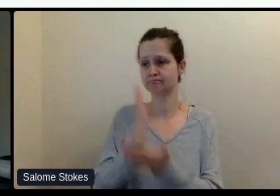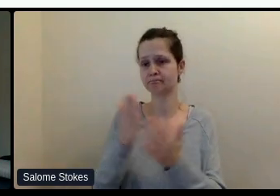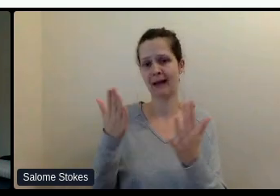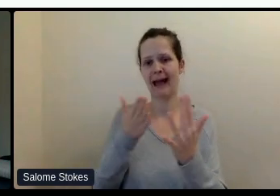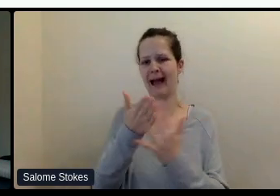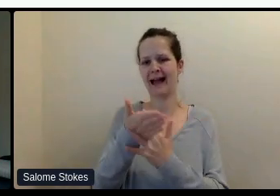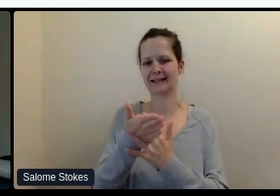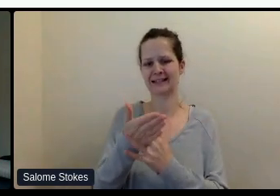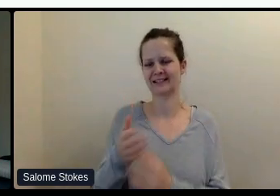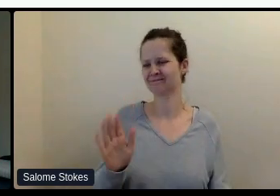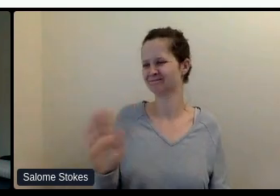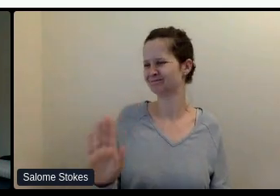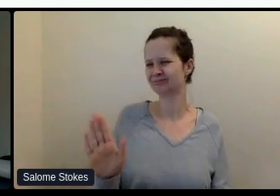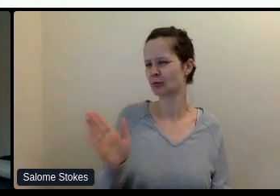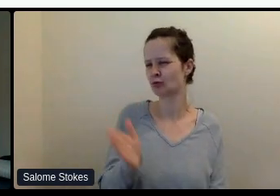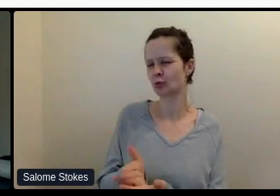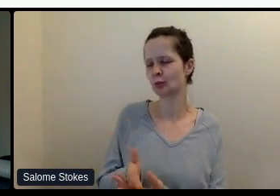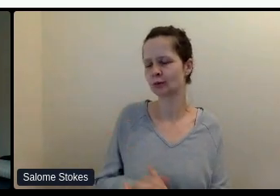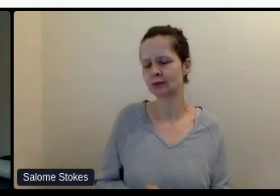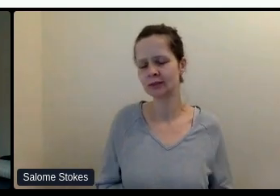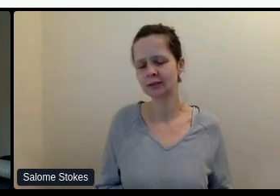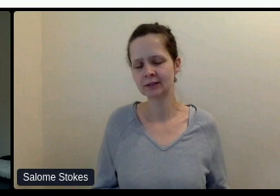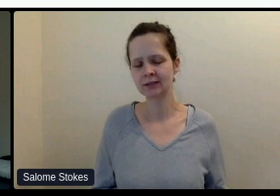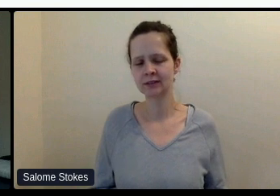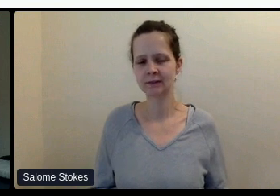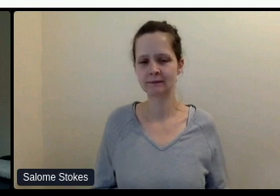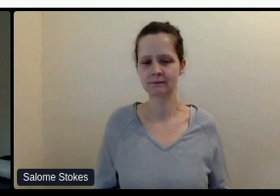So I think again it's kind of people being told about Aria